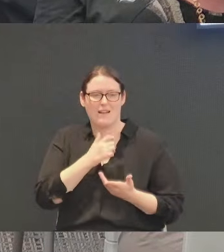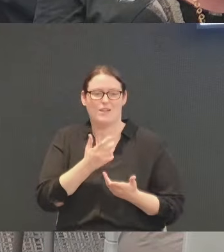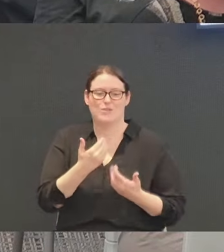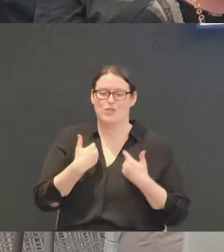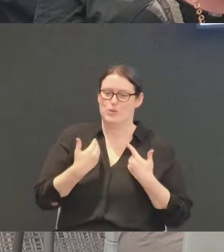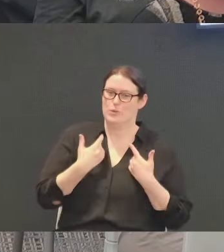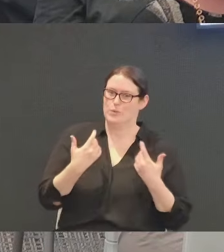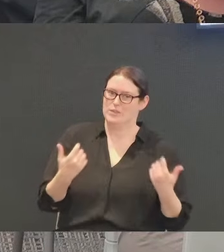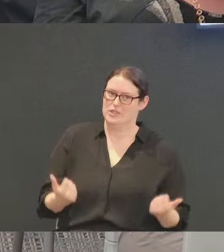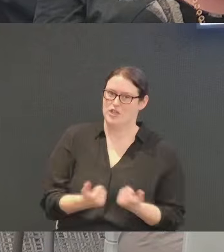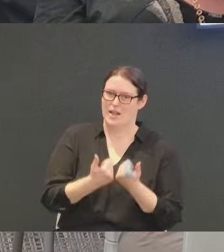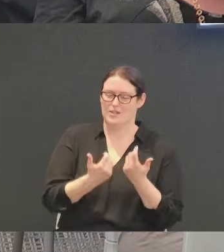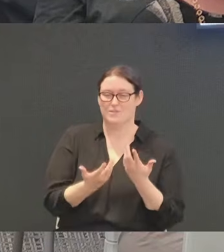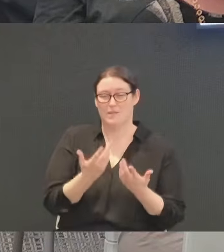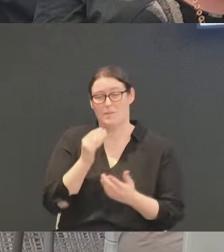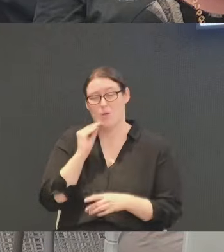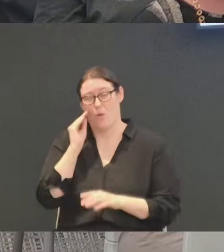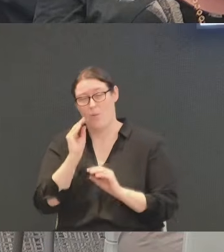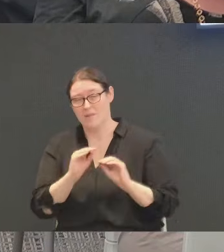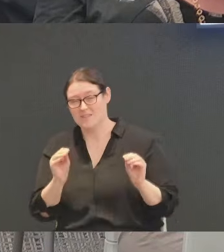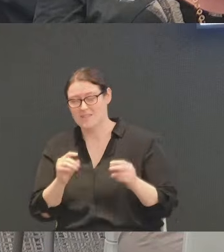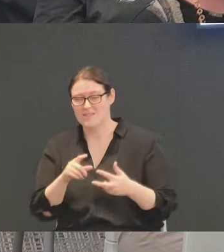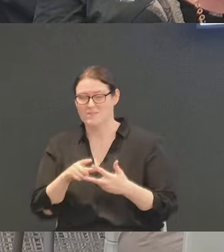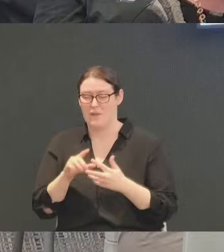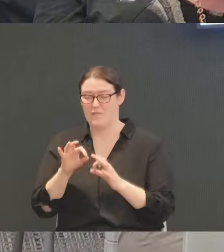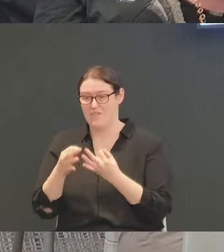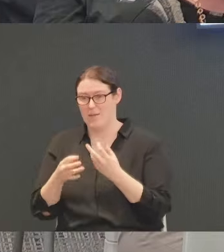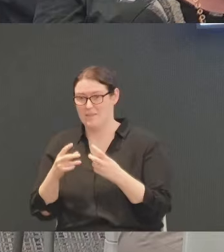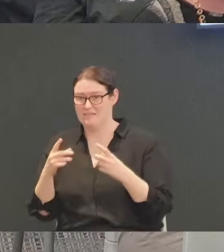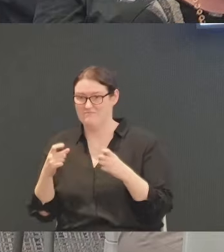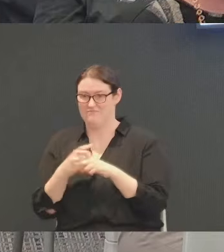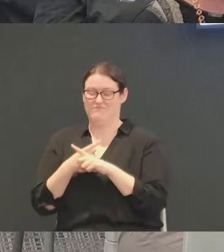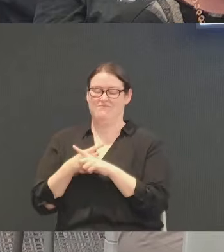experiencing homelessness. Some are struggling with family conflict. Others are dealing with